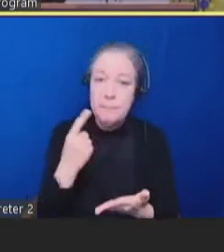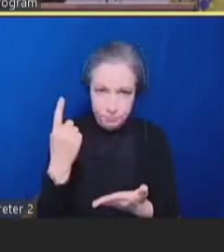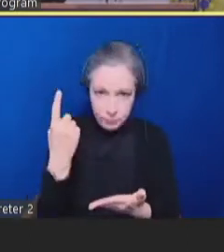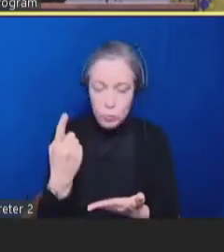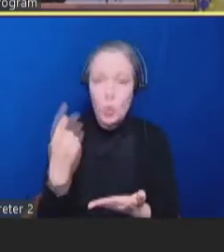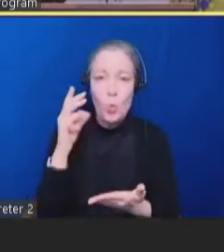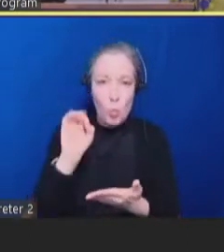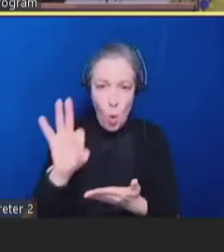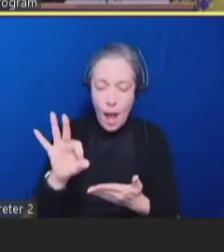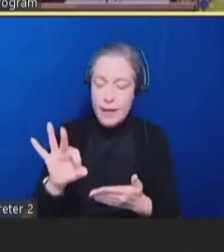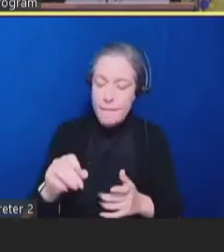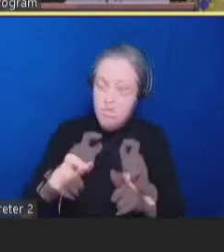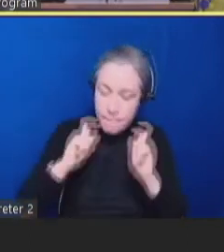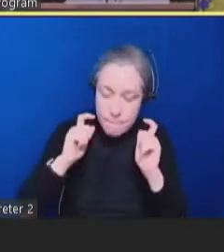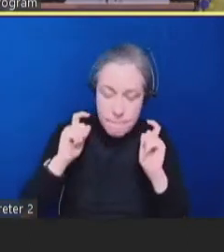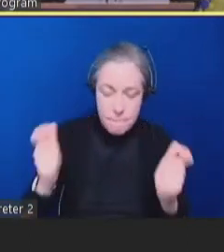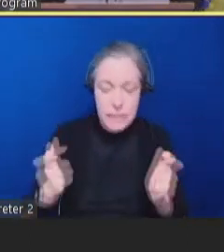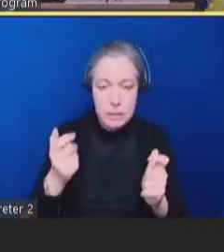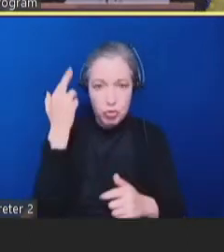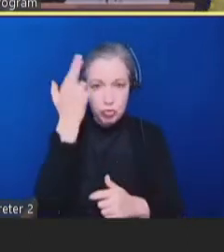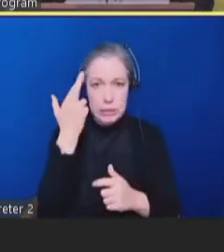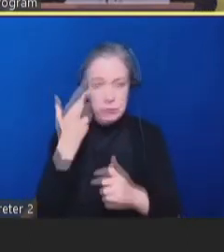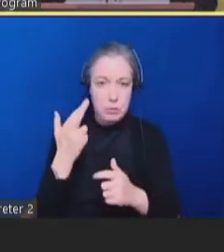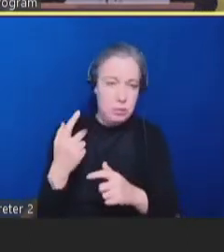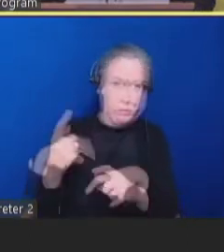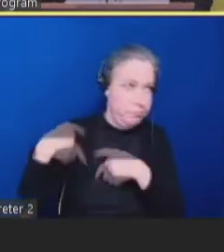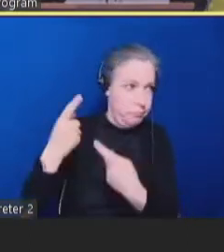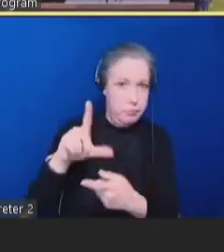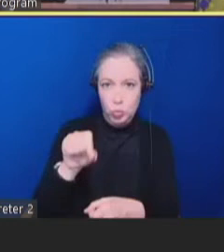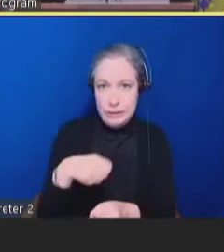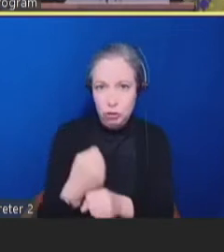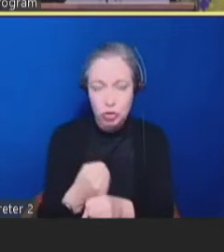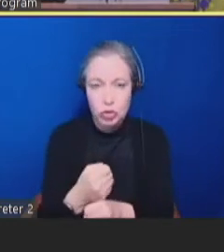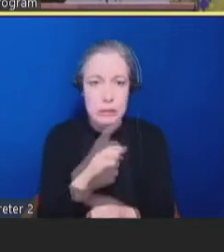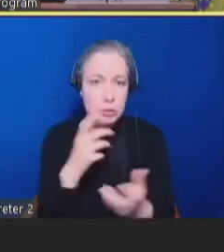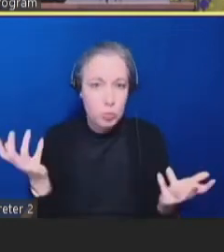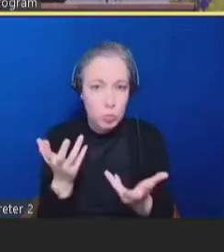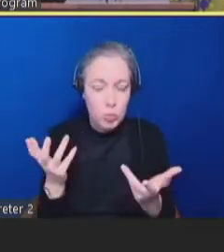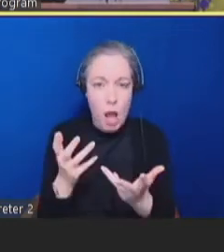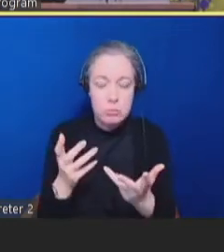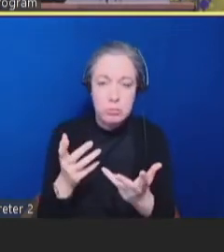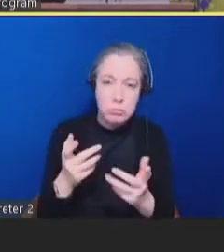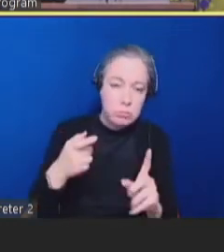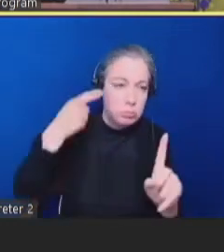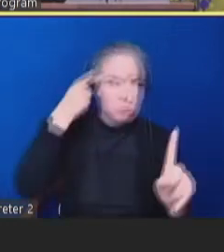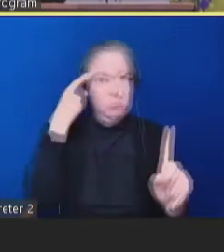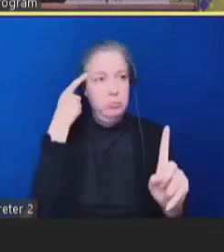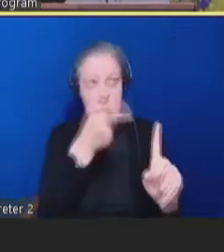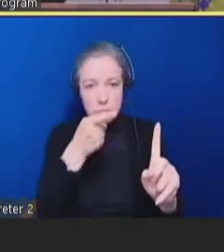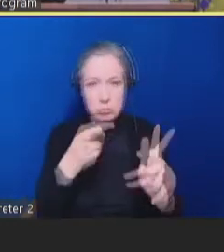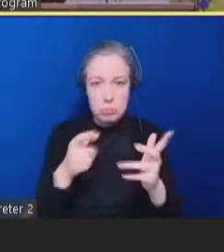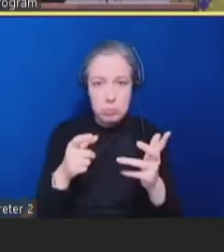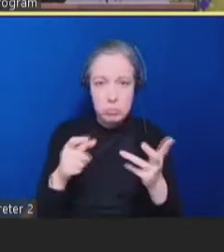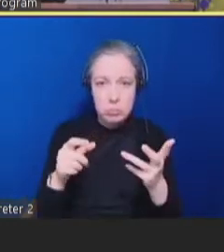breakthroughs of the last two decades is that the optimal targets -- antigenic targets suitable for